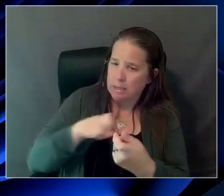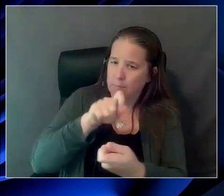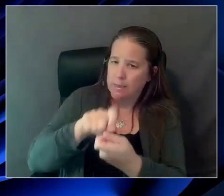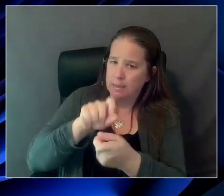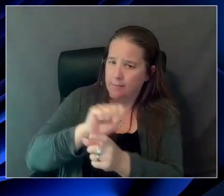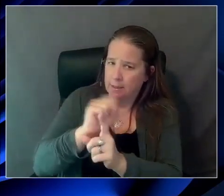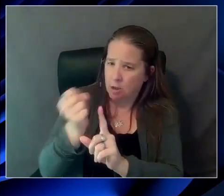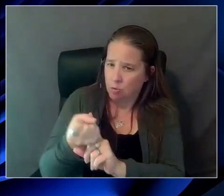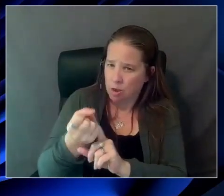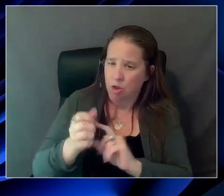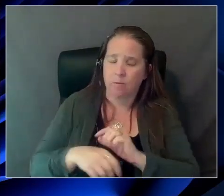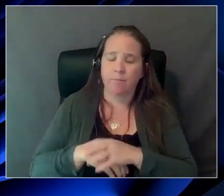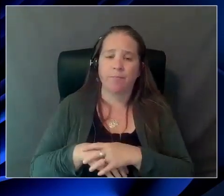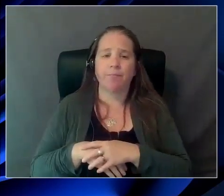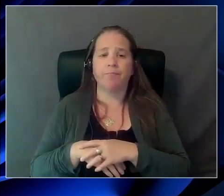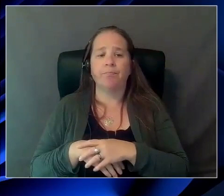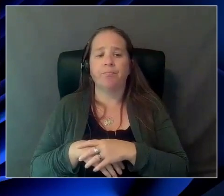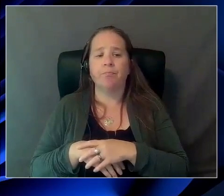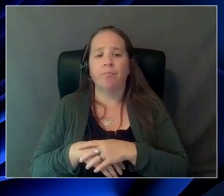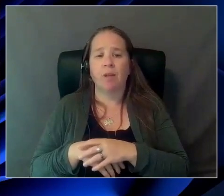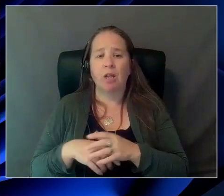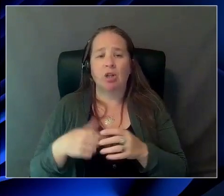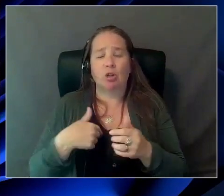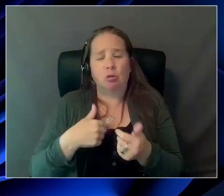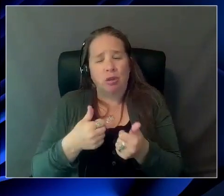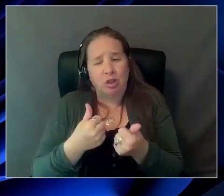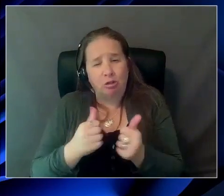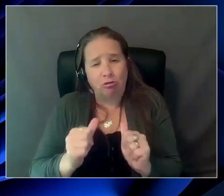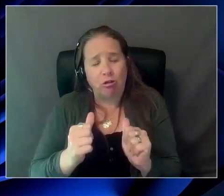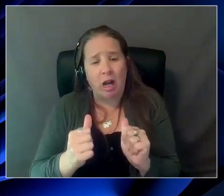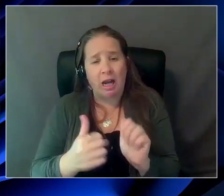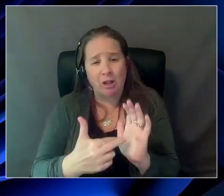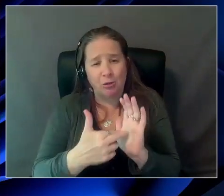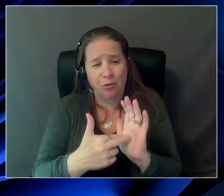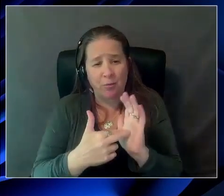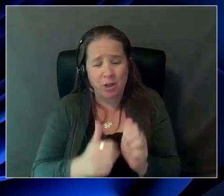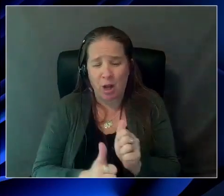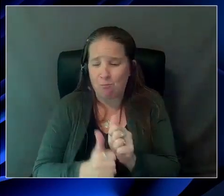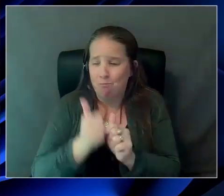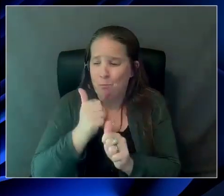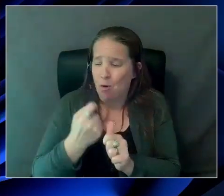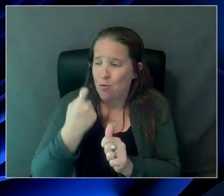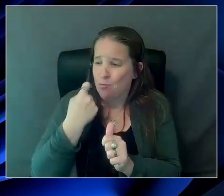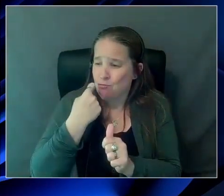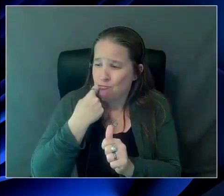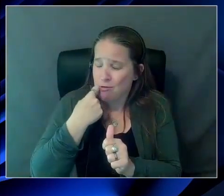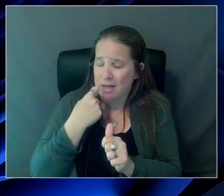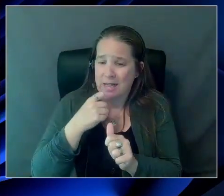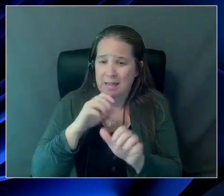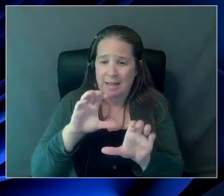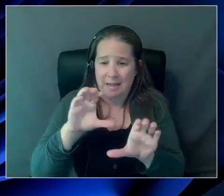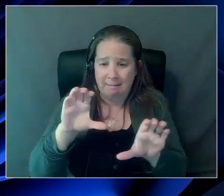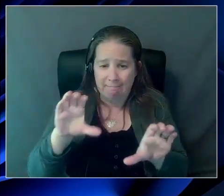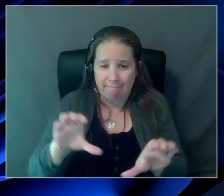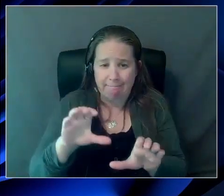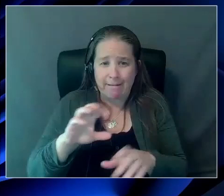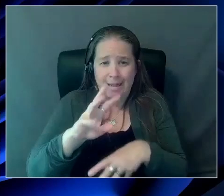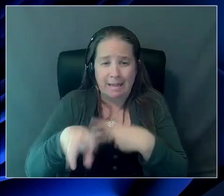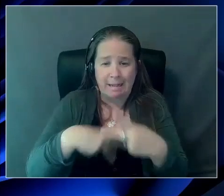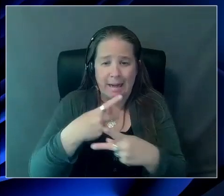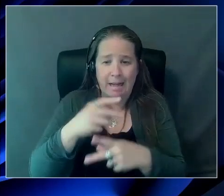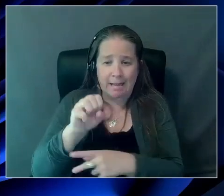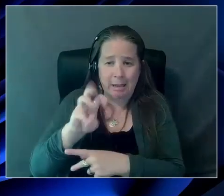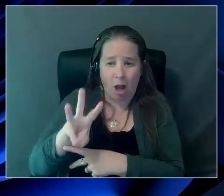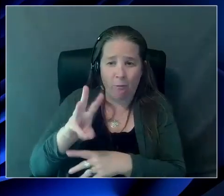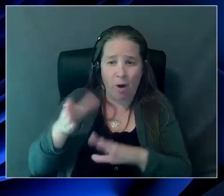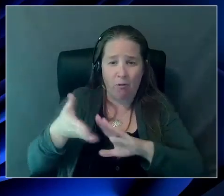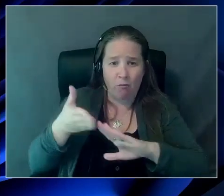But we’ve tried really hard to represent the latest versions of software that is available running on Windows 11 so you should really confident to bring your